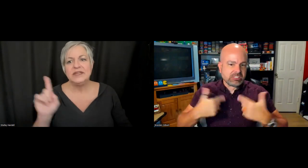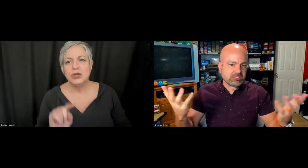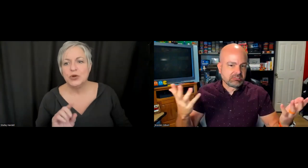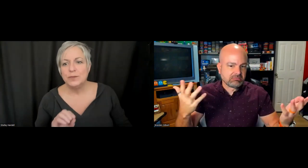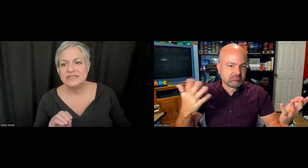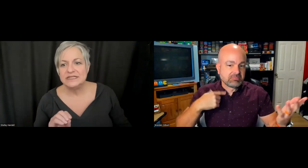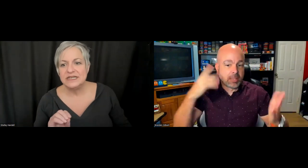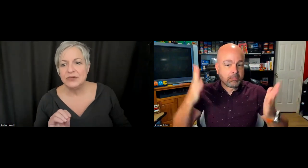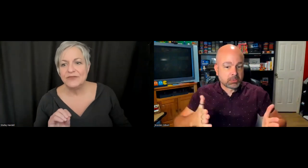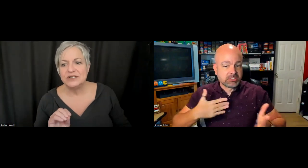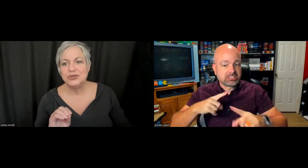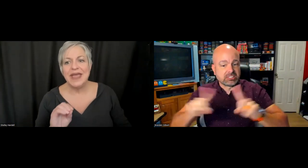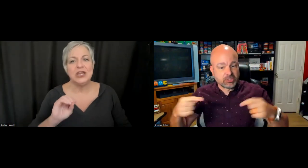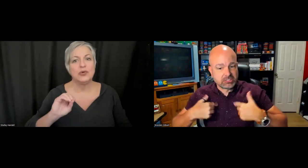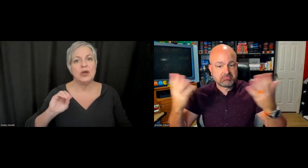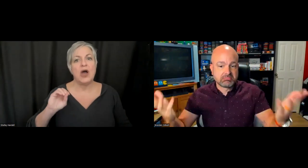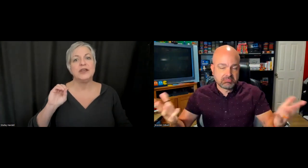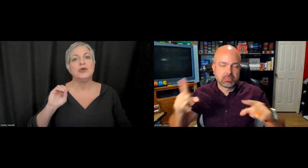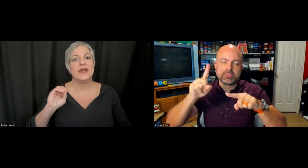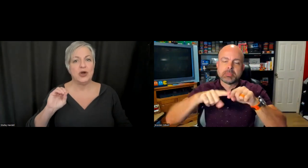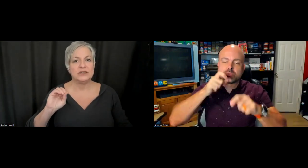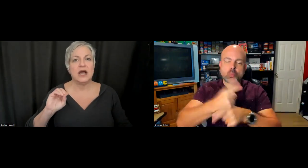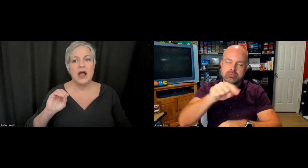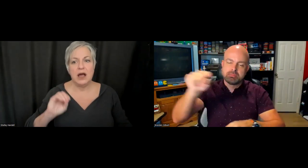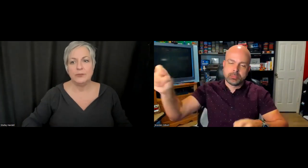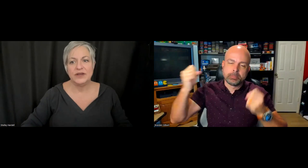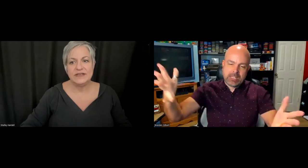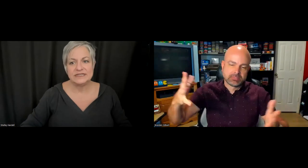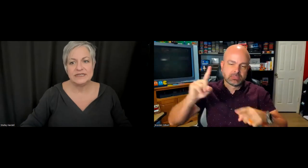interpreter missed the reference to AudioRadar.com previously